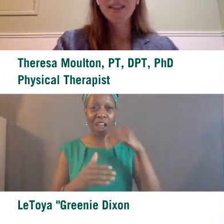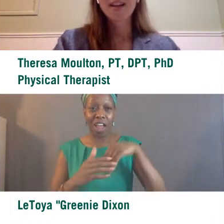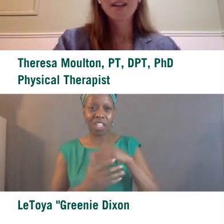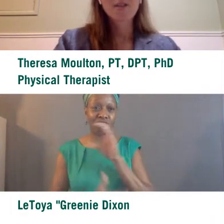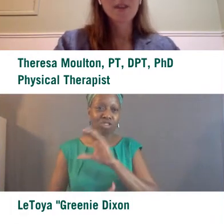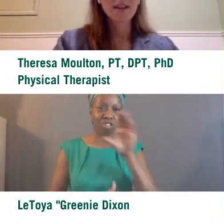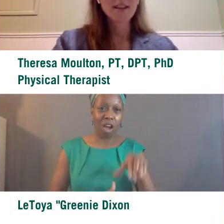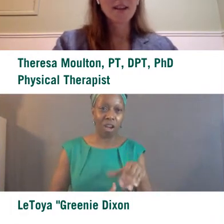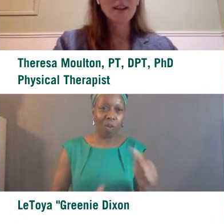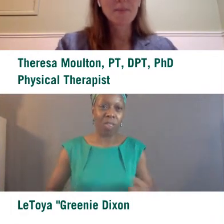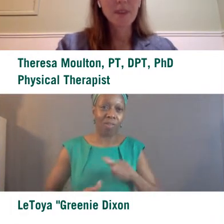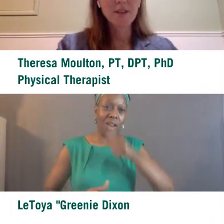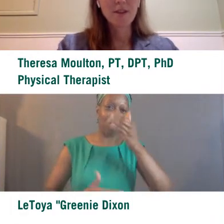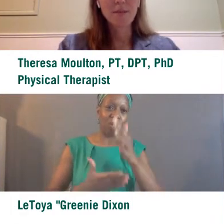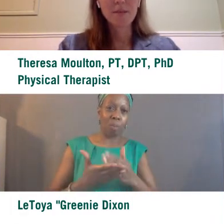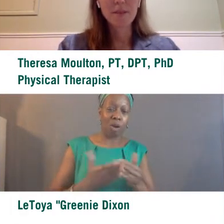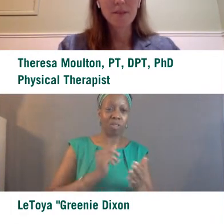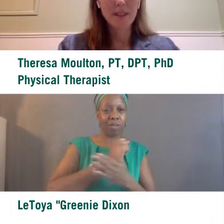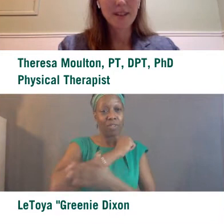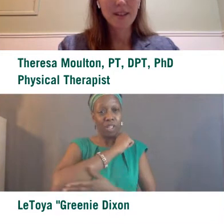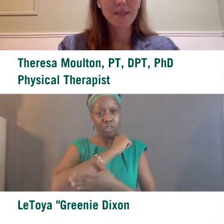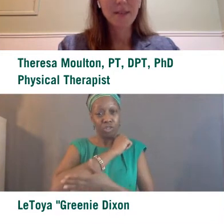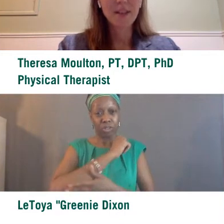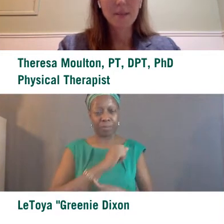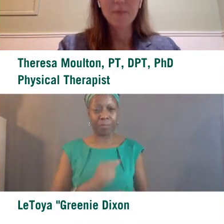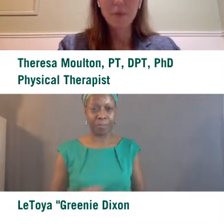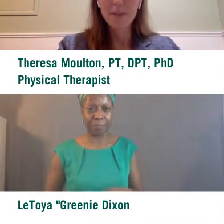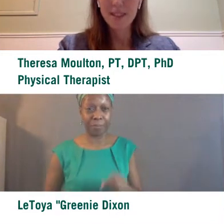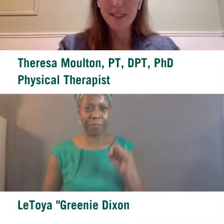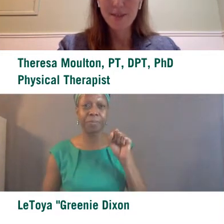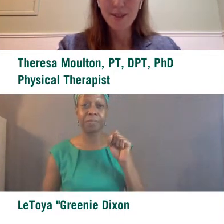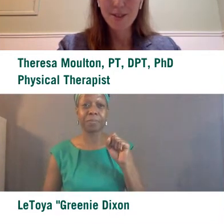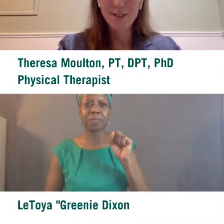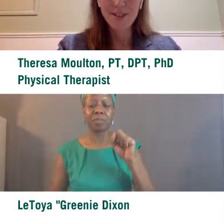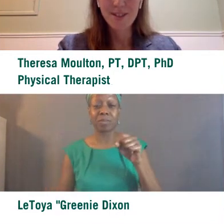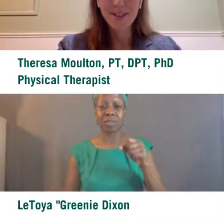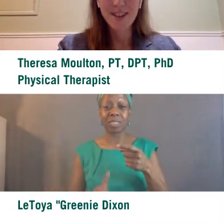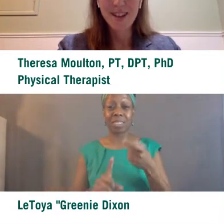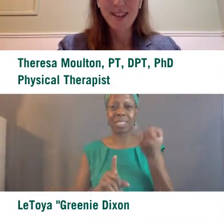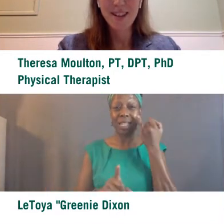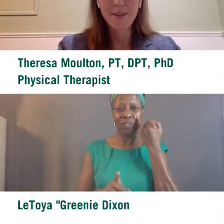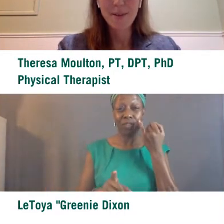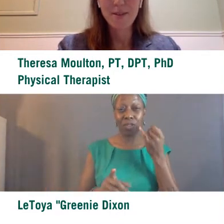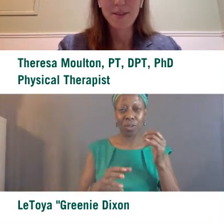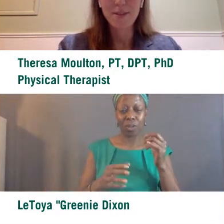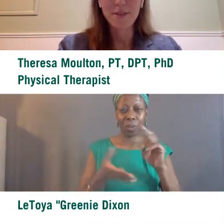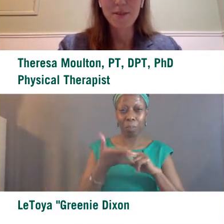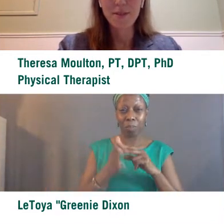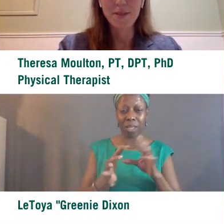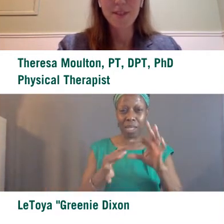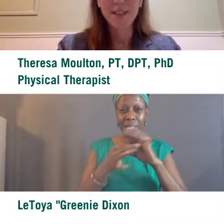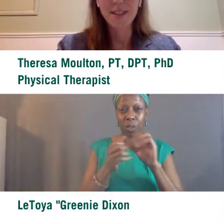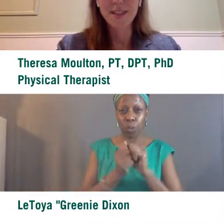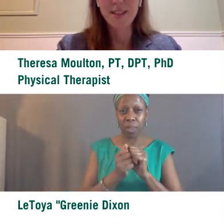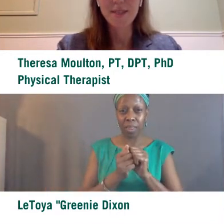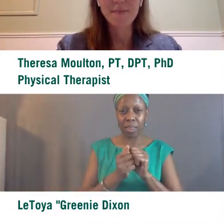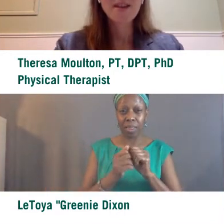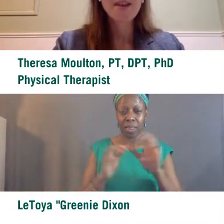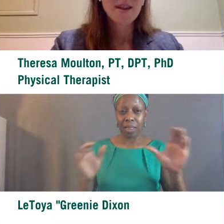Yeah, so I guess in terms of activity and movement is that what you're asking about or in terms of services?